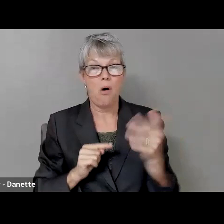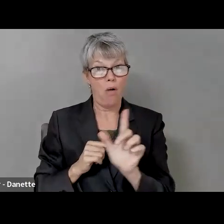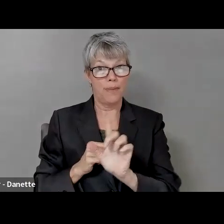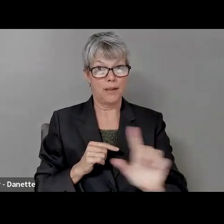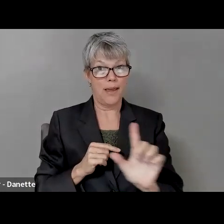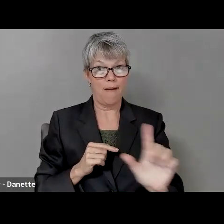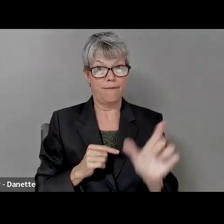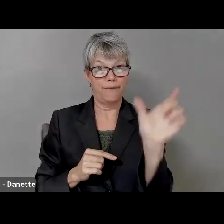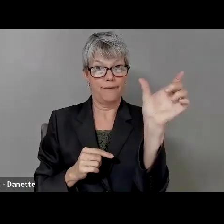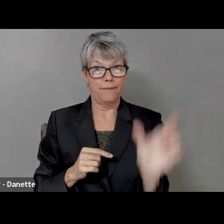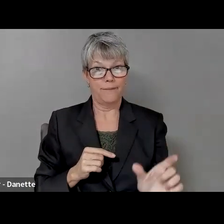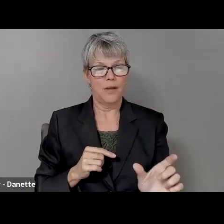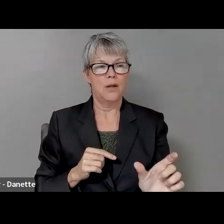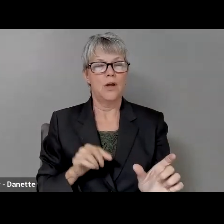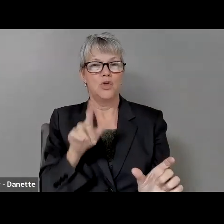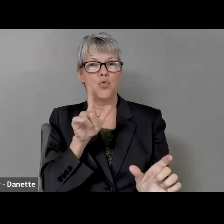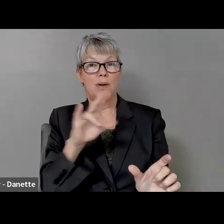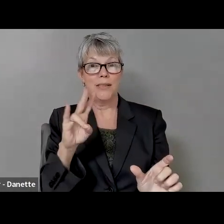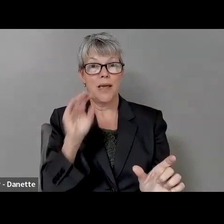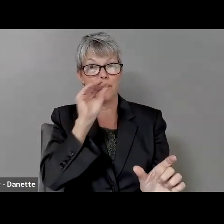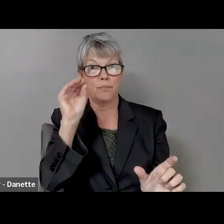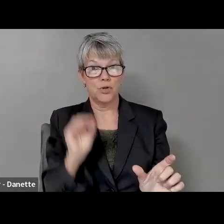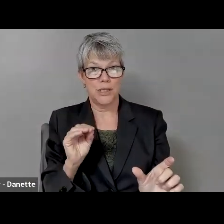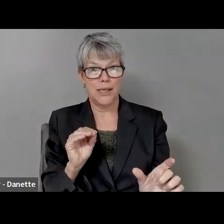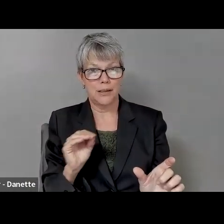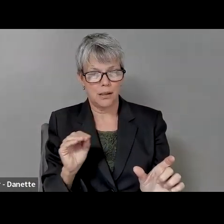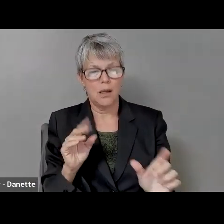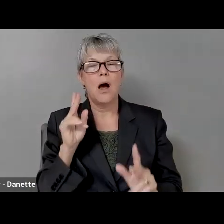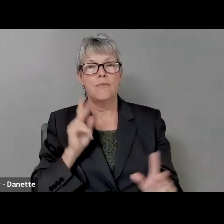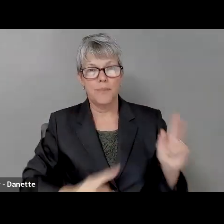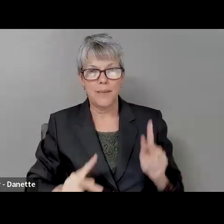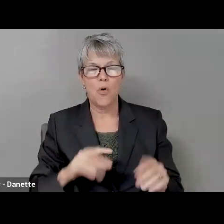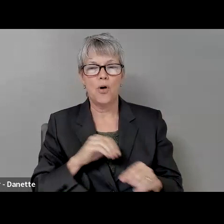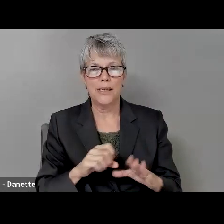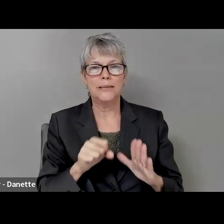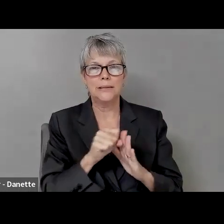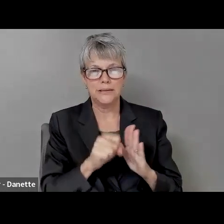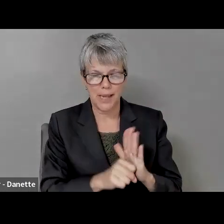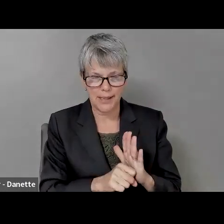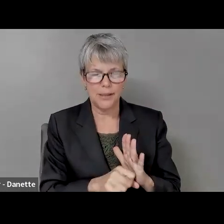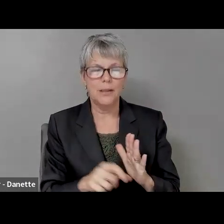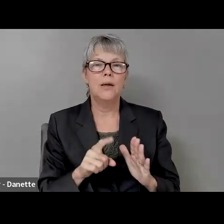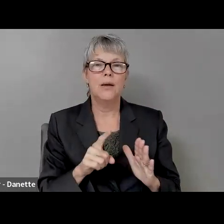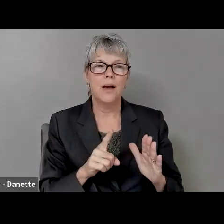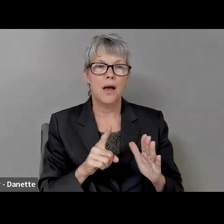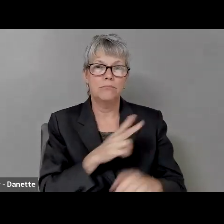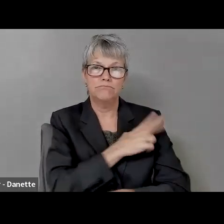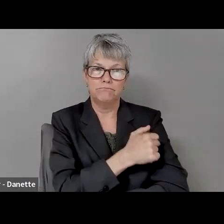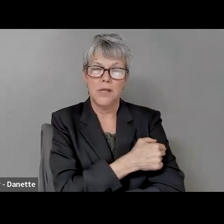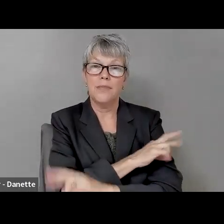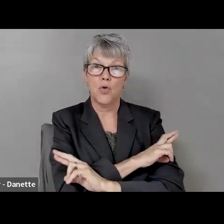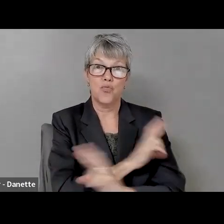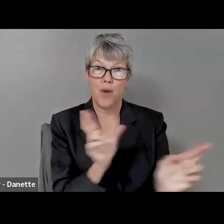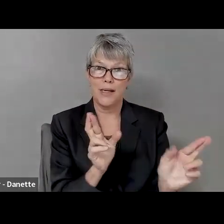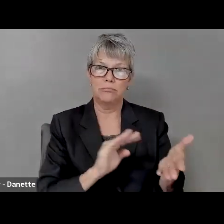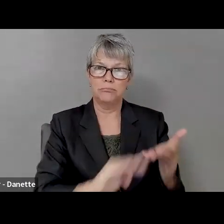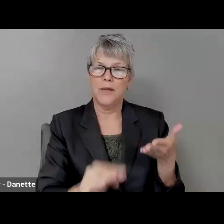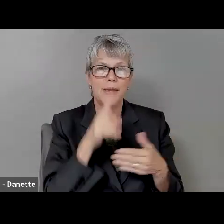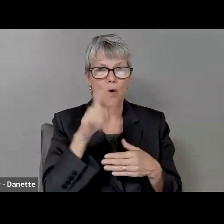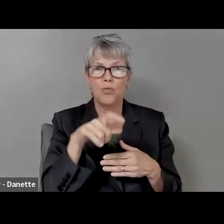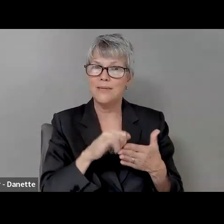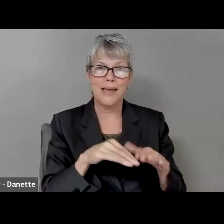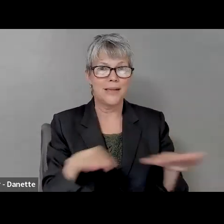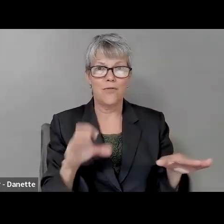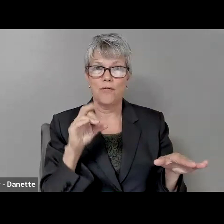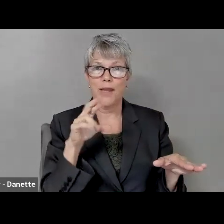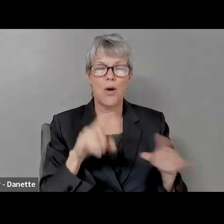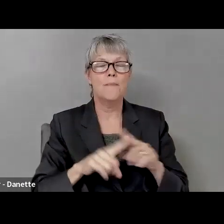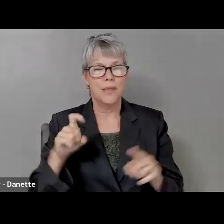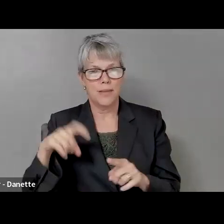Kelly Crosbie (she/her): that about twenty-seven percent of people in state facilities are waiting for a discharge so they're ready. They don't need that level of care anymore, but they do need additional community supports one